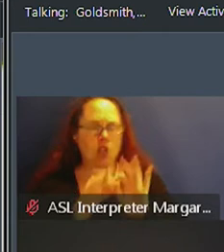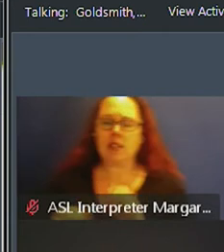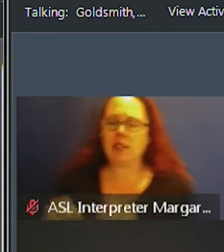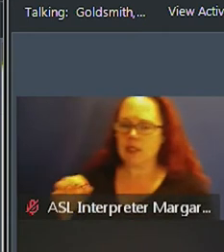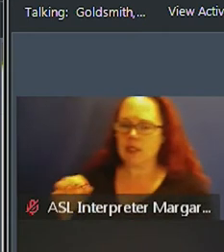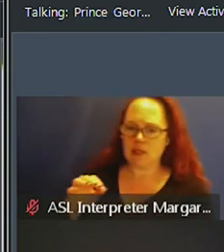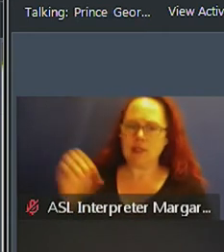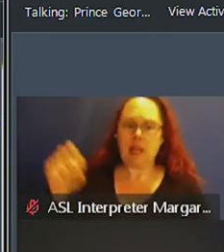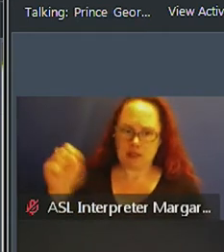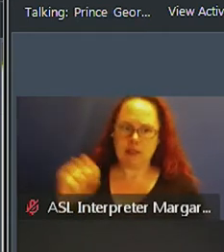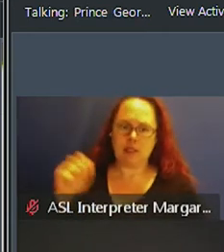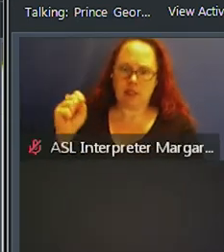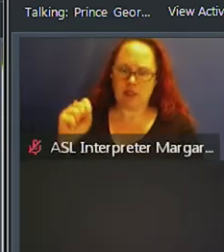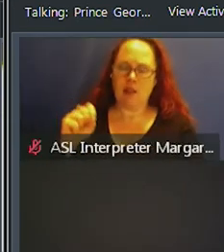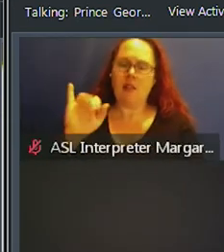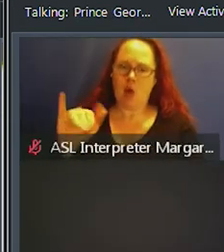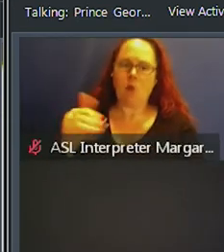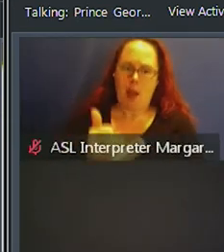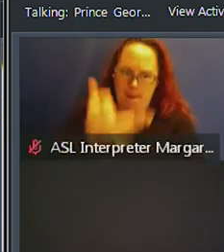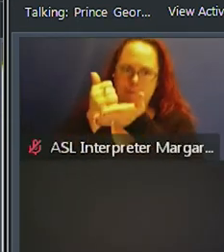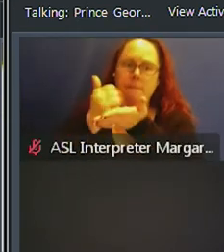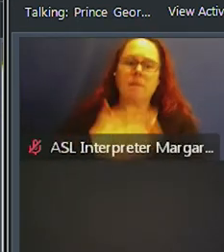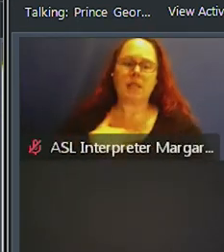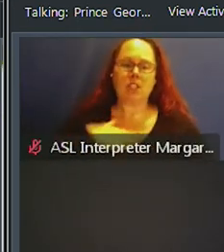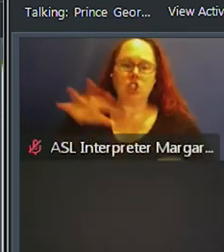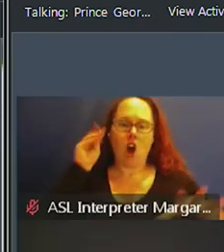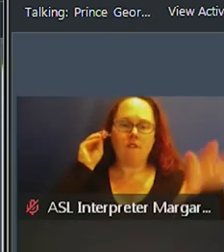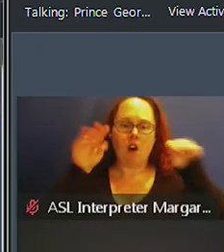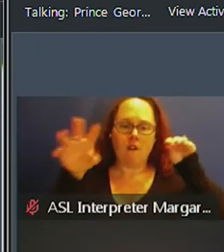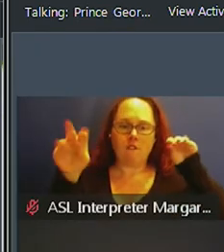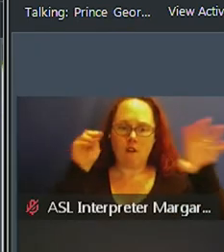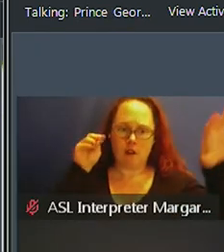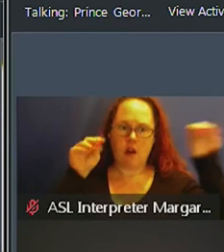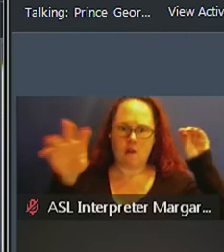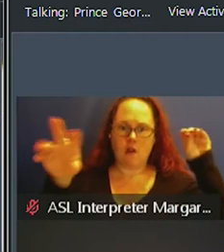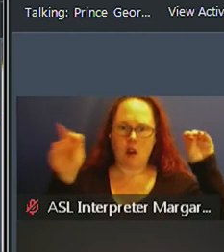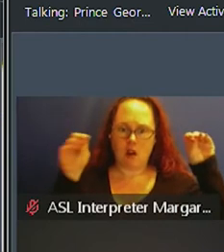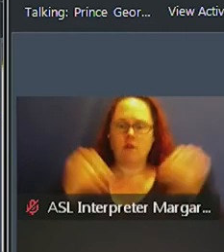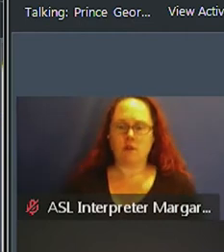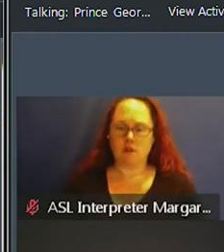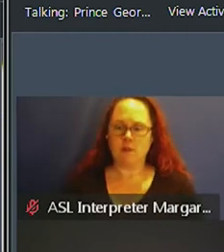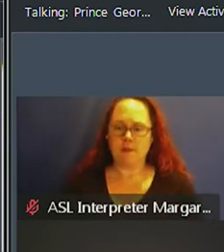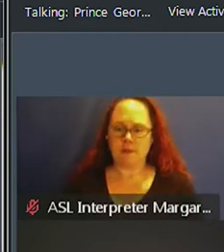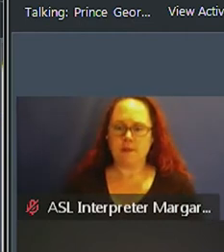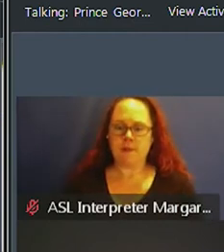Okay. That would be very, very helpful. Okay. So for now, so that was, I think everybody now,